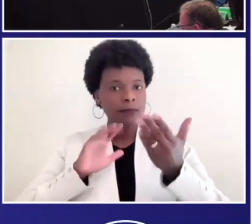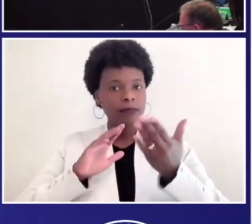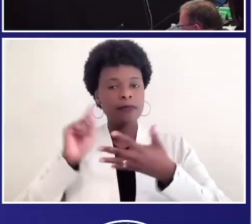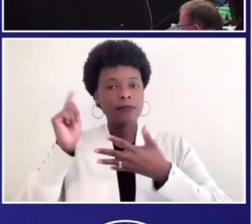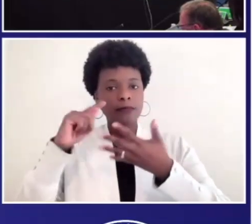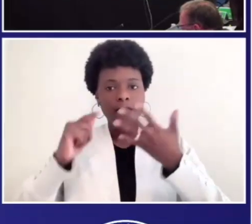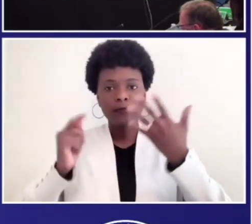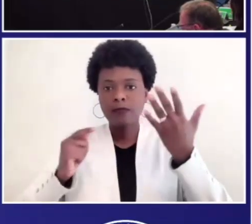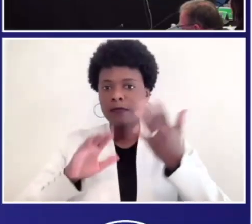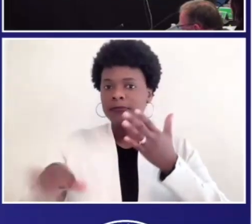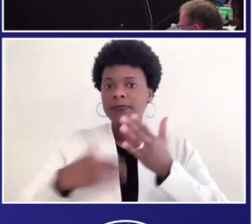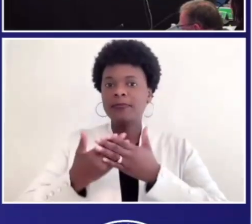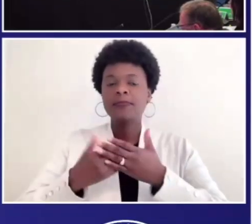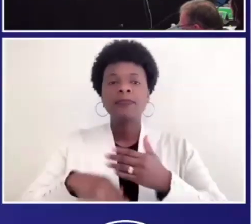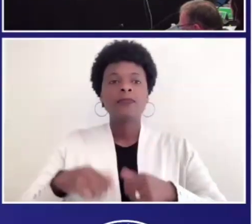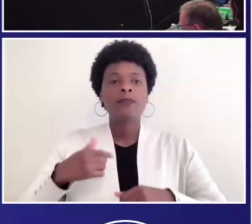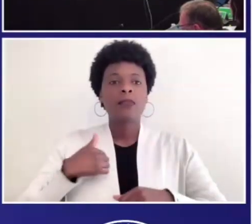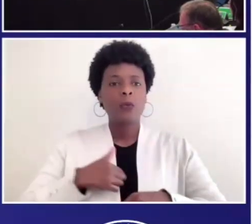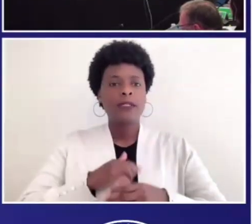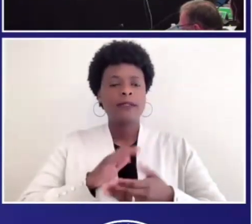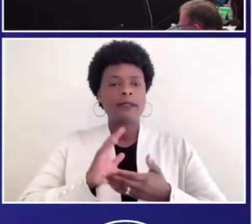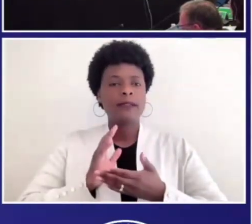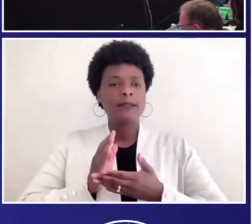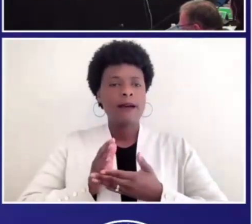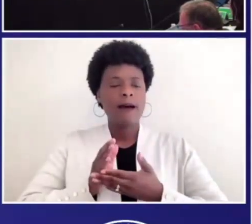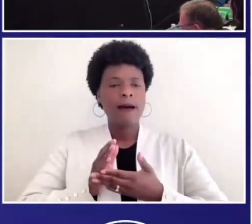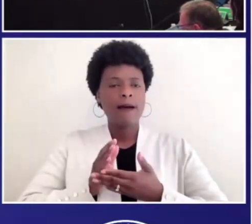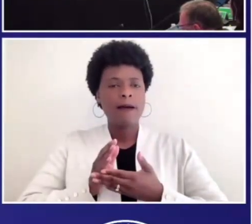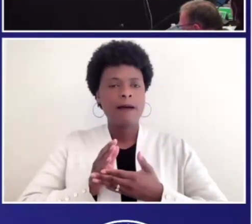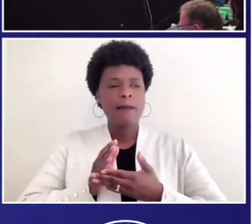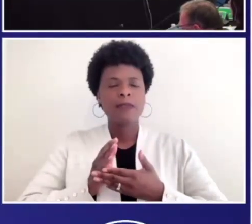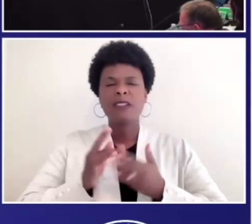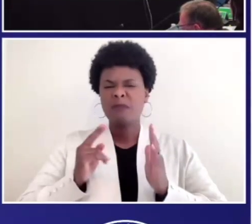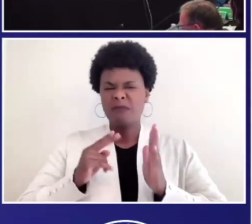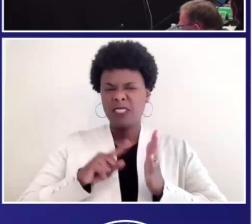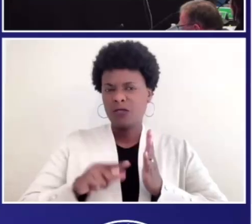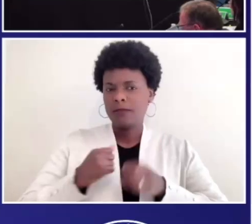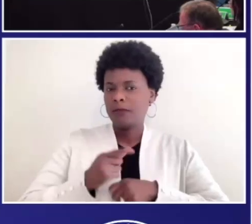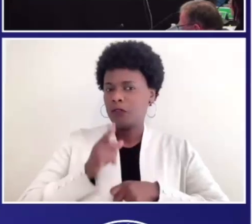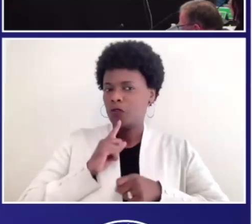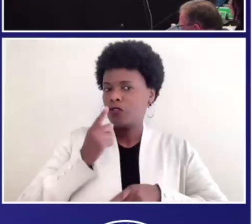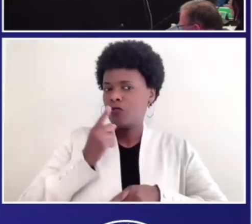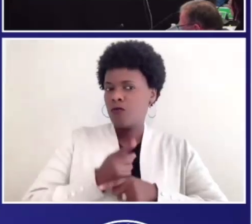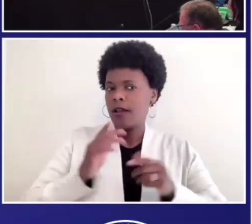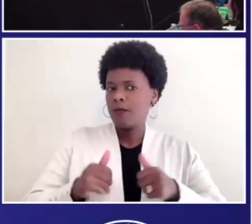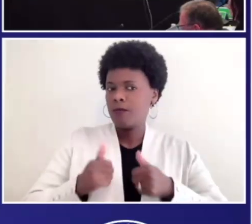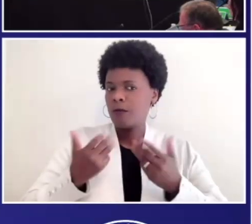We were on -- make sure I'm on the right proposal. Give me just a second. I don't want to start where we didn't stop.